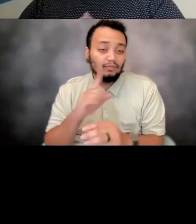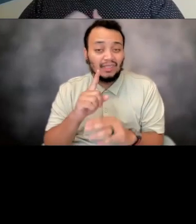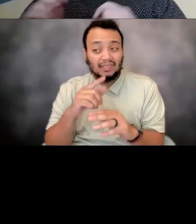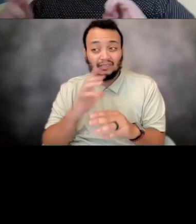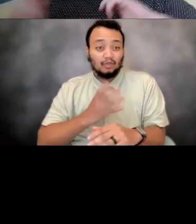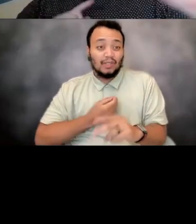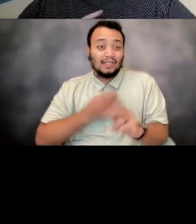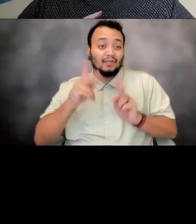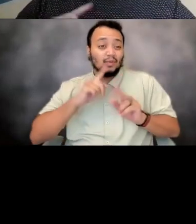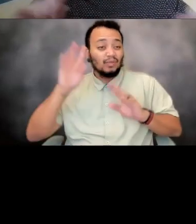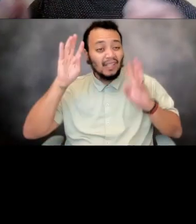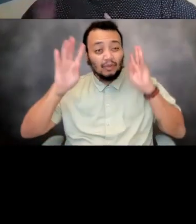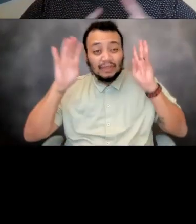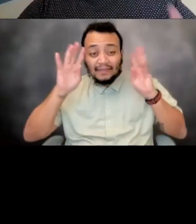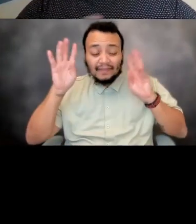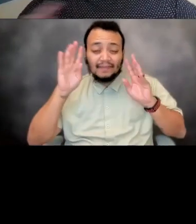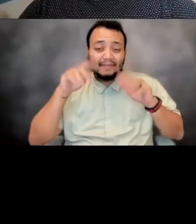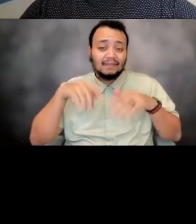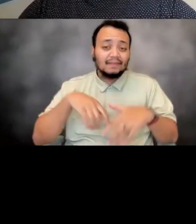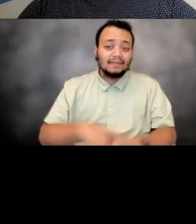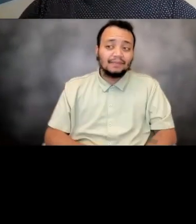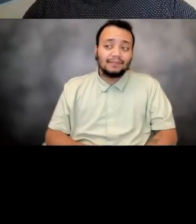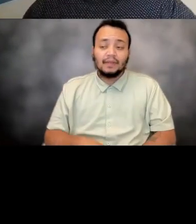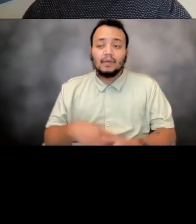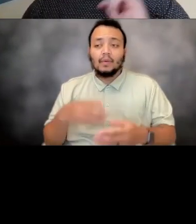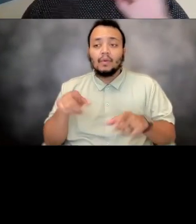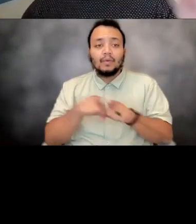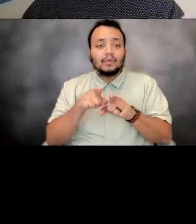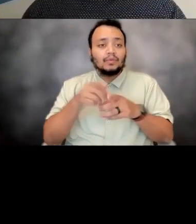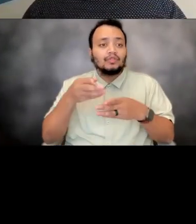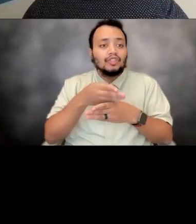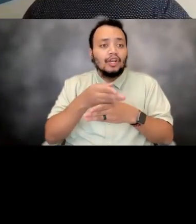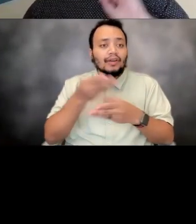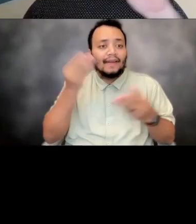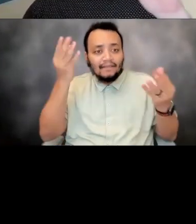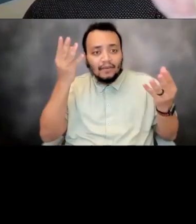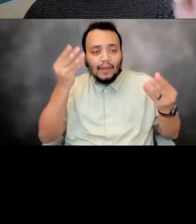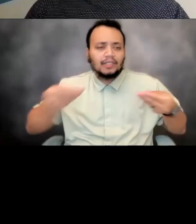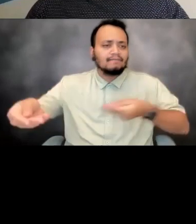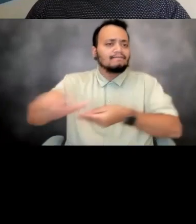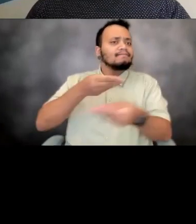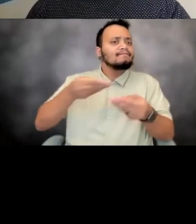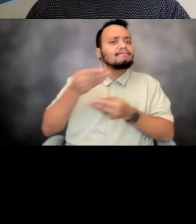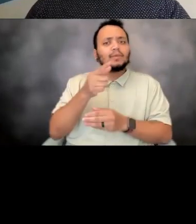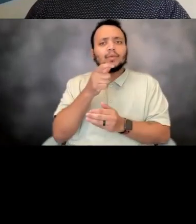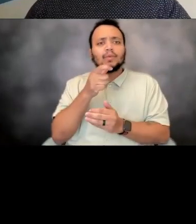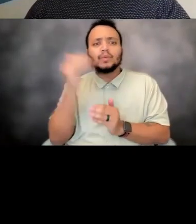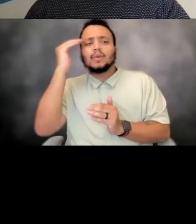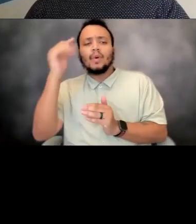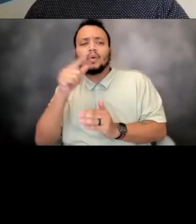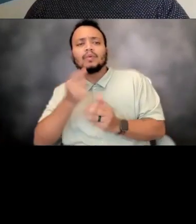a lot of sharing information with each other about who's good, what to expect in different places